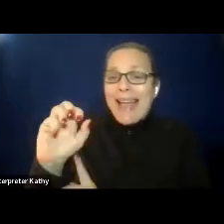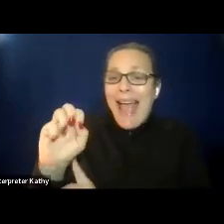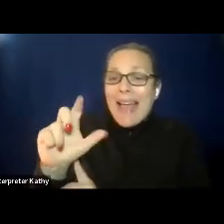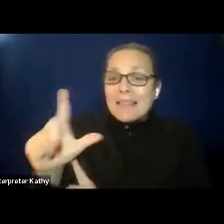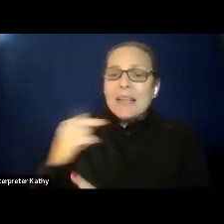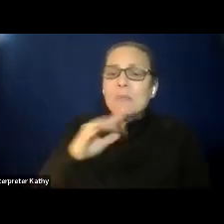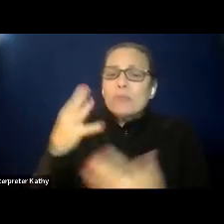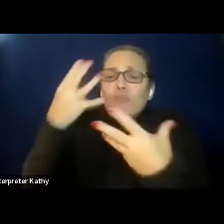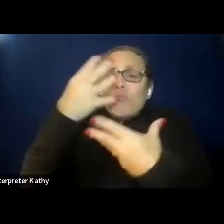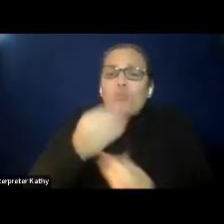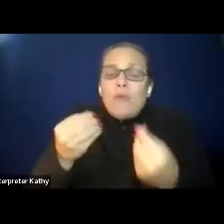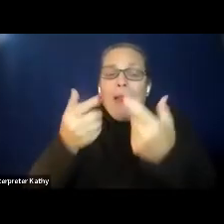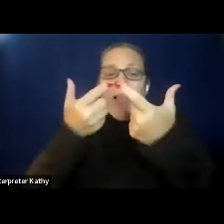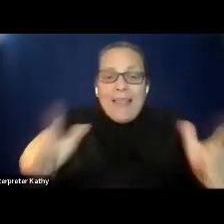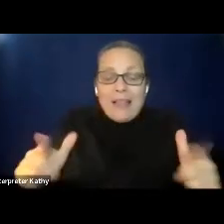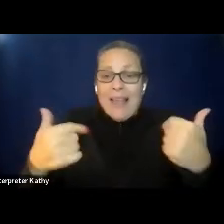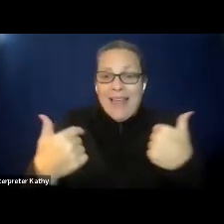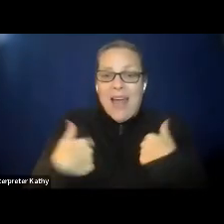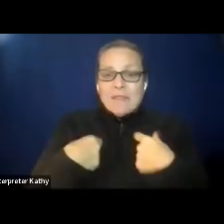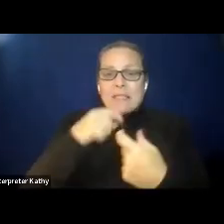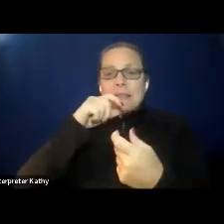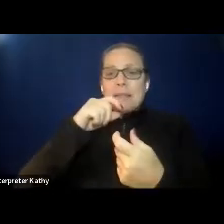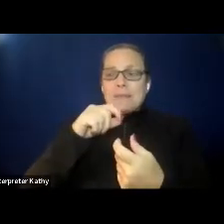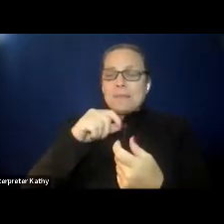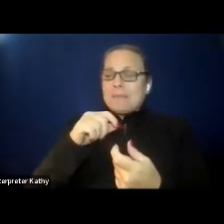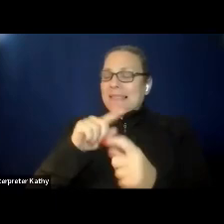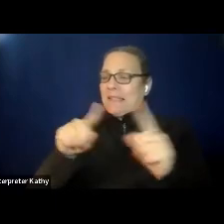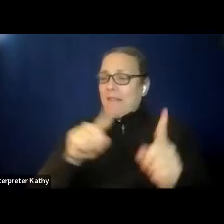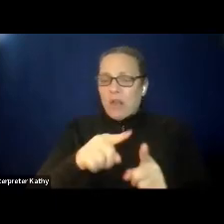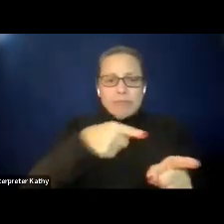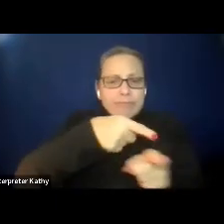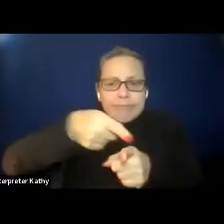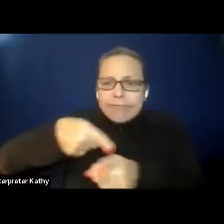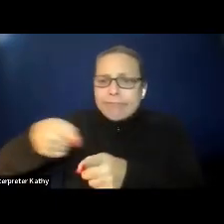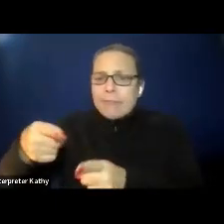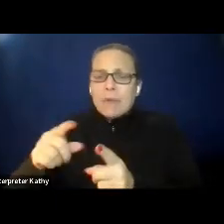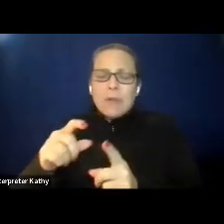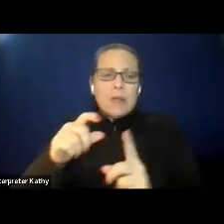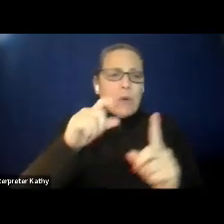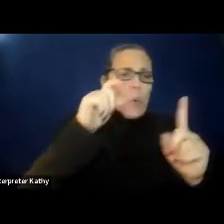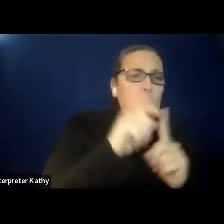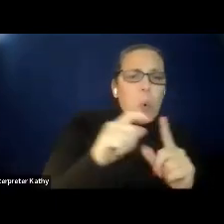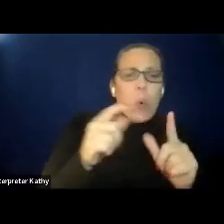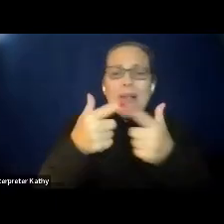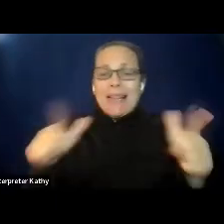has its own art world and its own history and using ASL its own beautiful